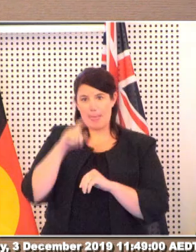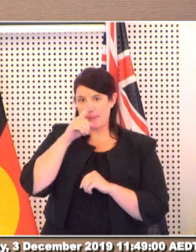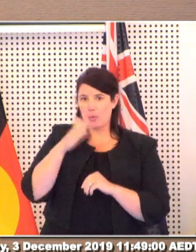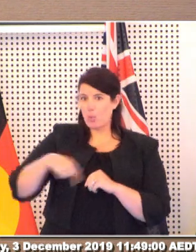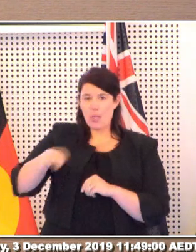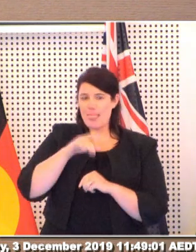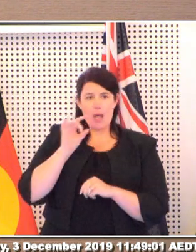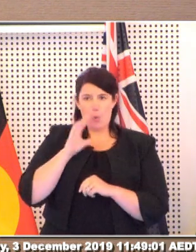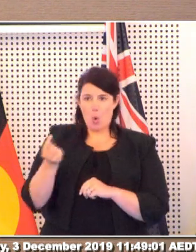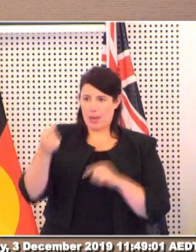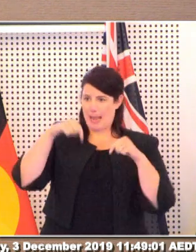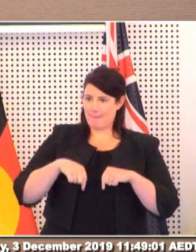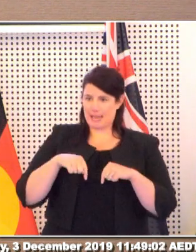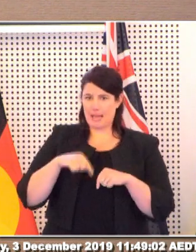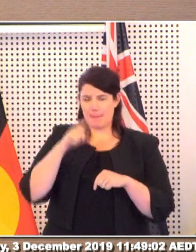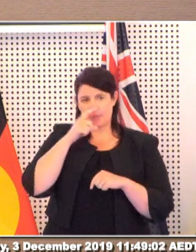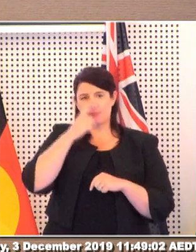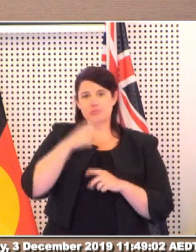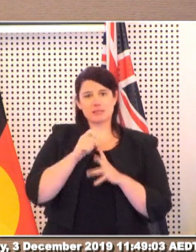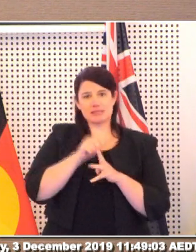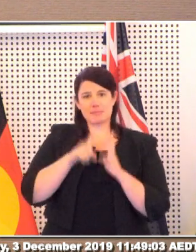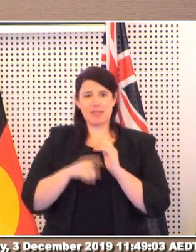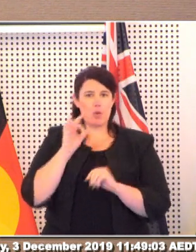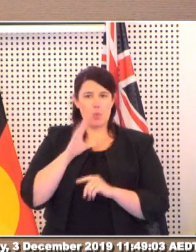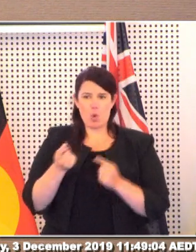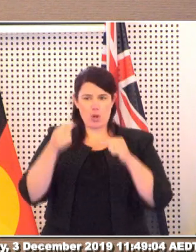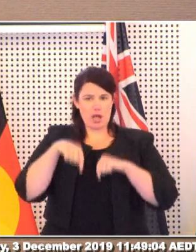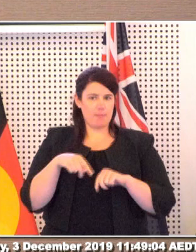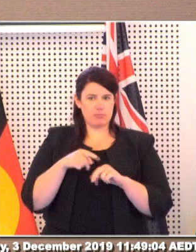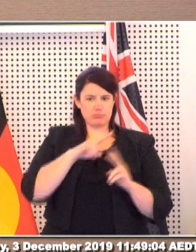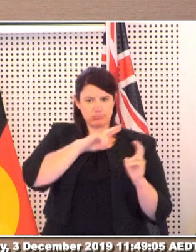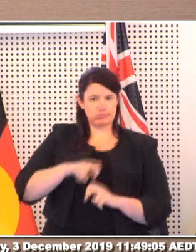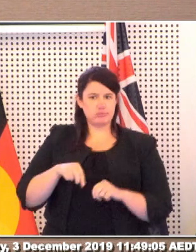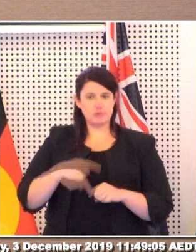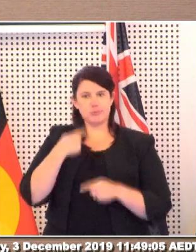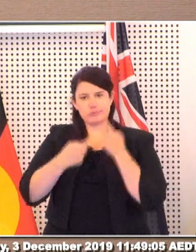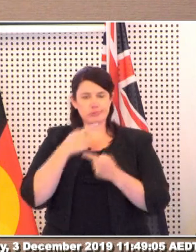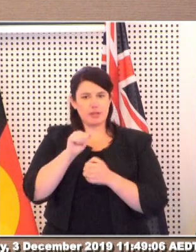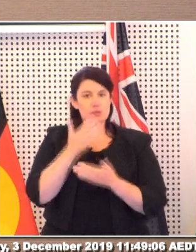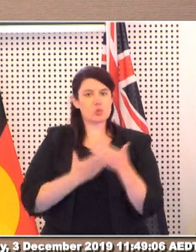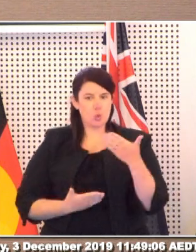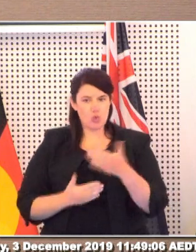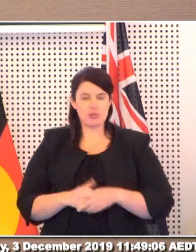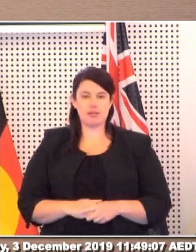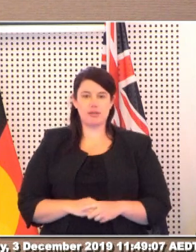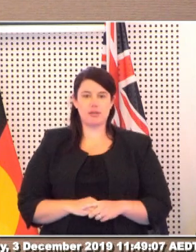And I particularly want to know what is important to them about living a good and